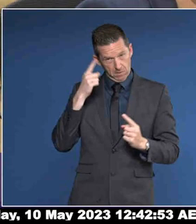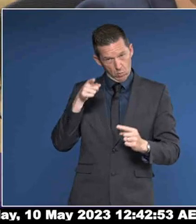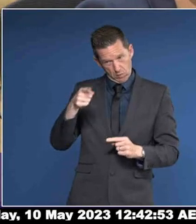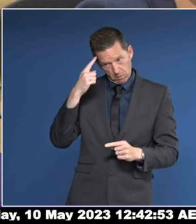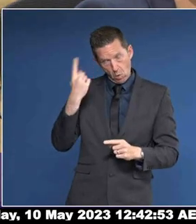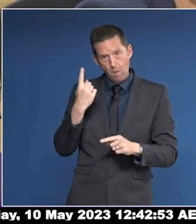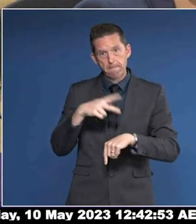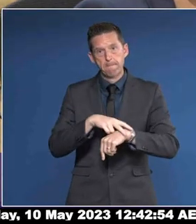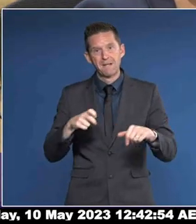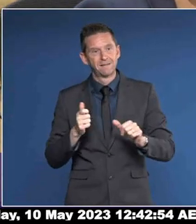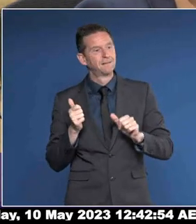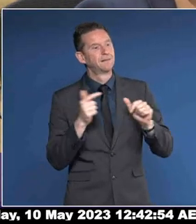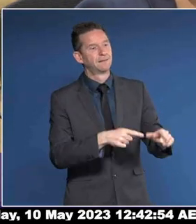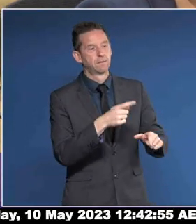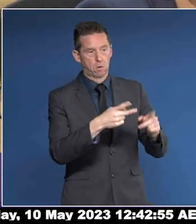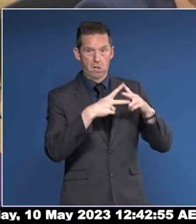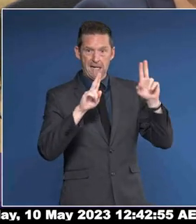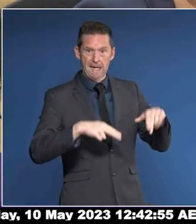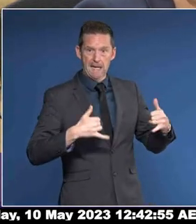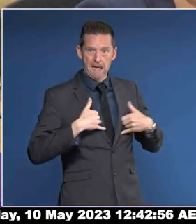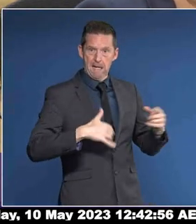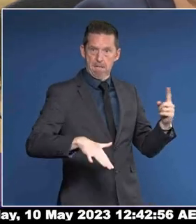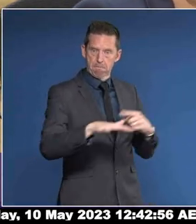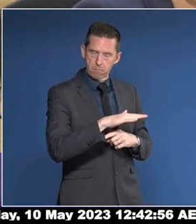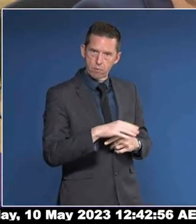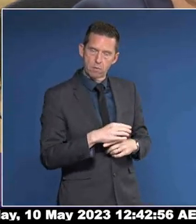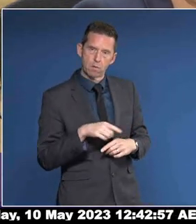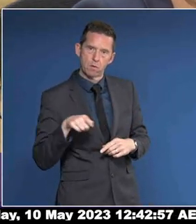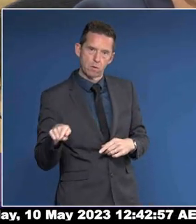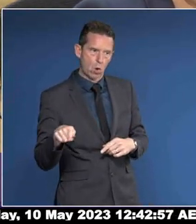street check to have reviewed the earlier Prime records?